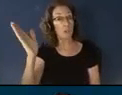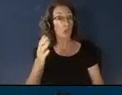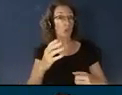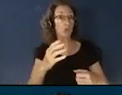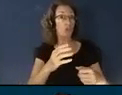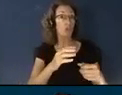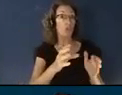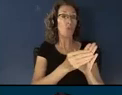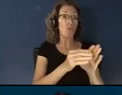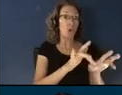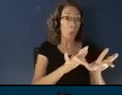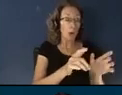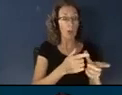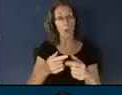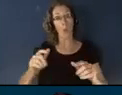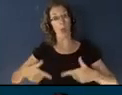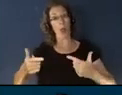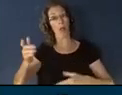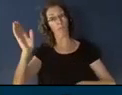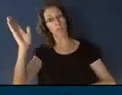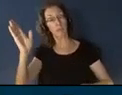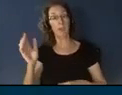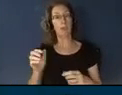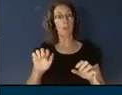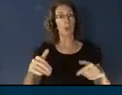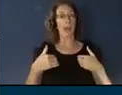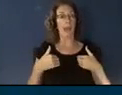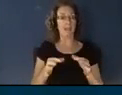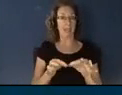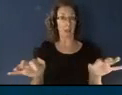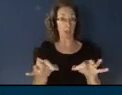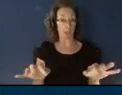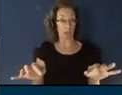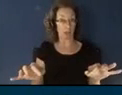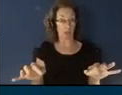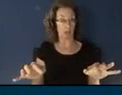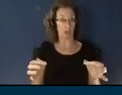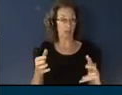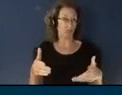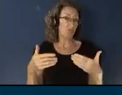we really highly suggest you have some sort of captioning on the recorded session so please